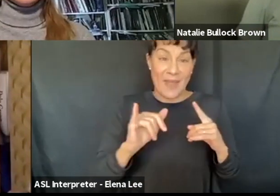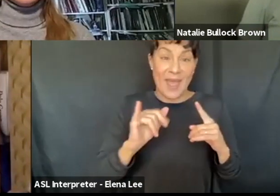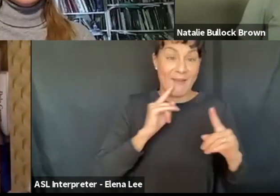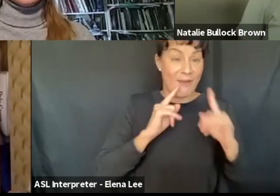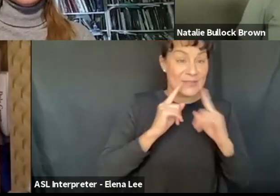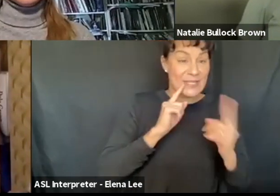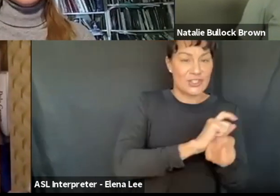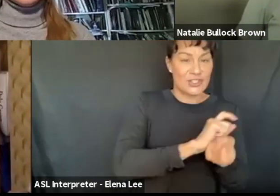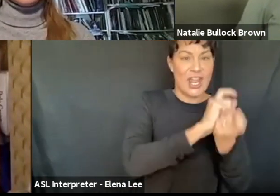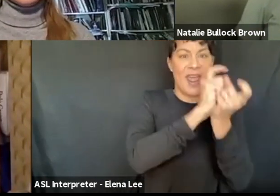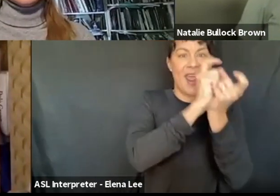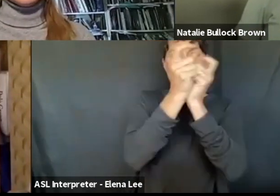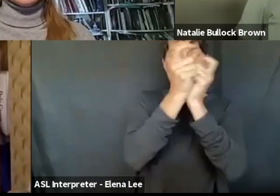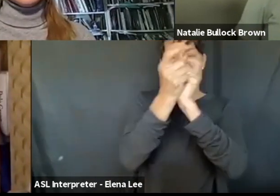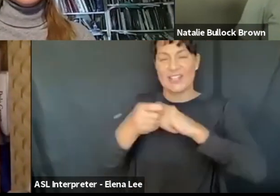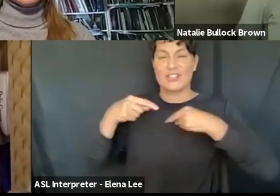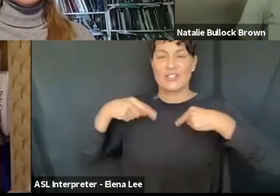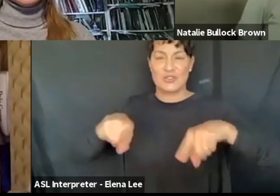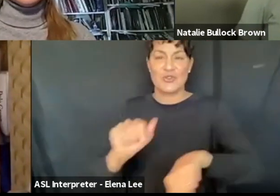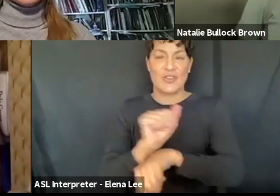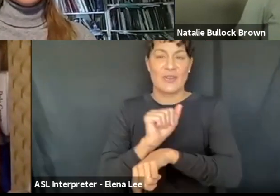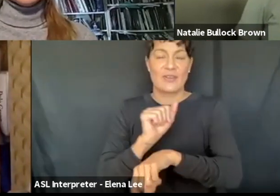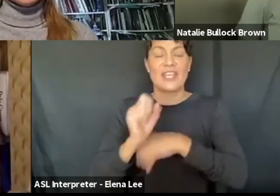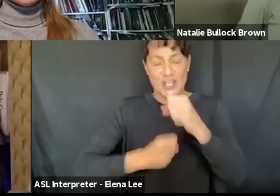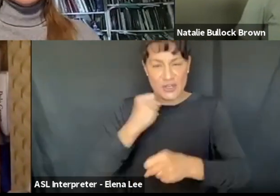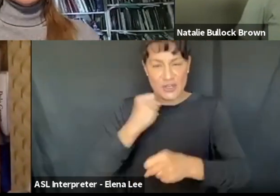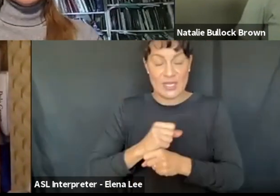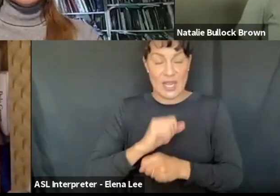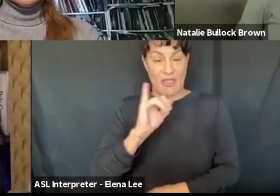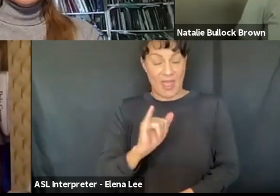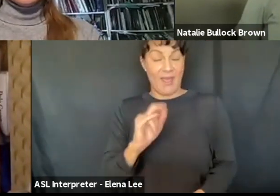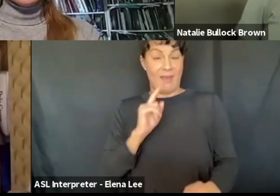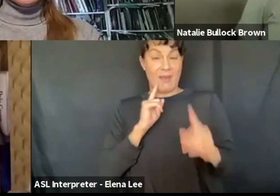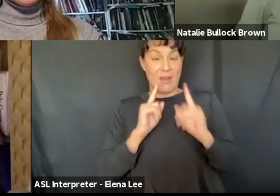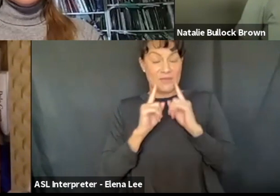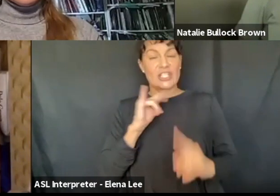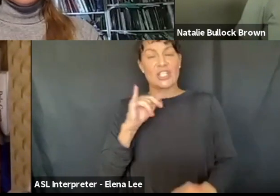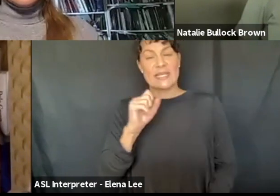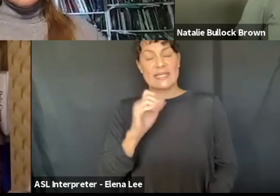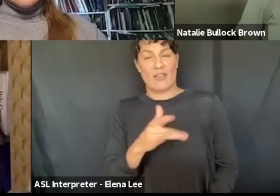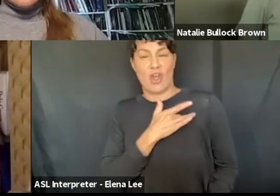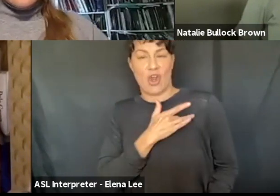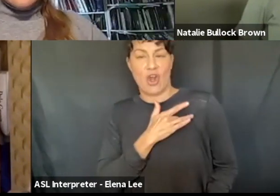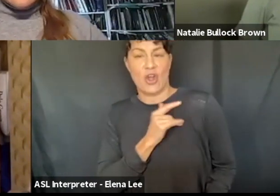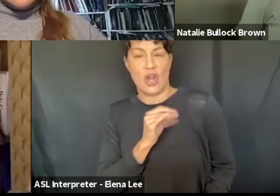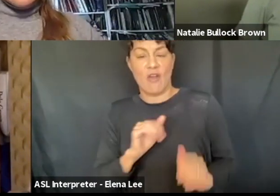It's really that conversation is the heart of how this relationship begins.